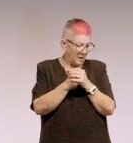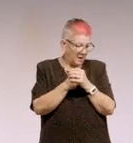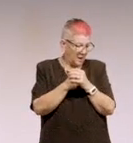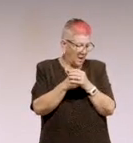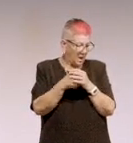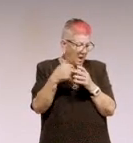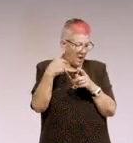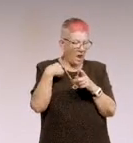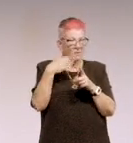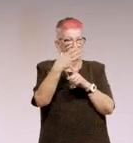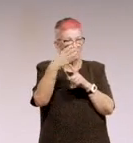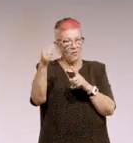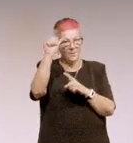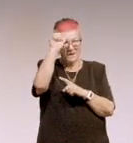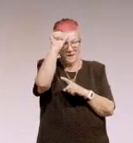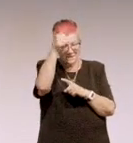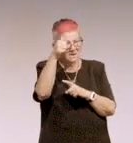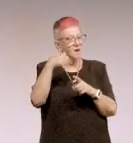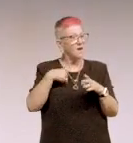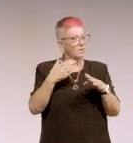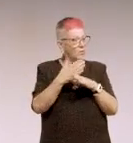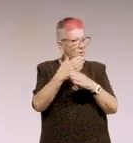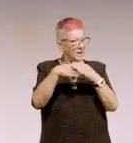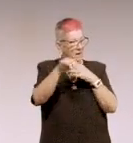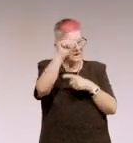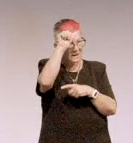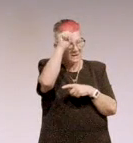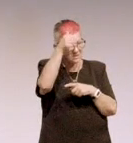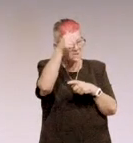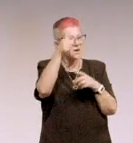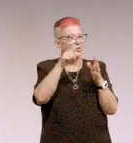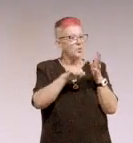I am from India, and I have worked in India, the UK, and Australia.